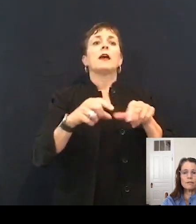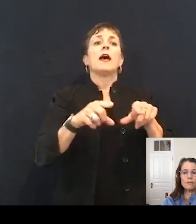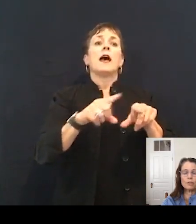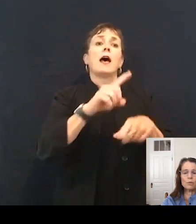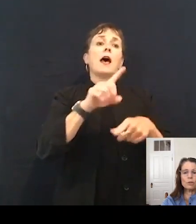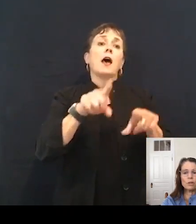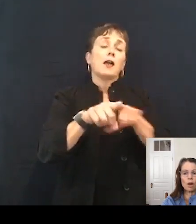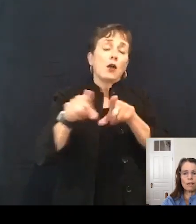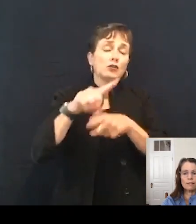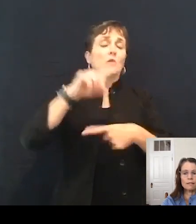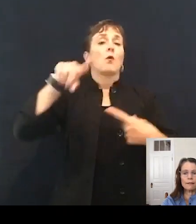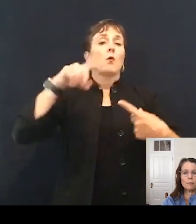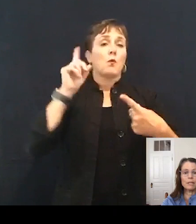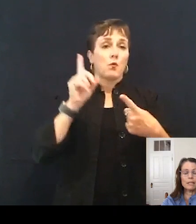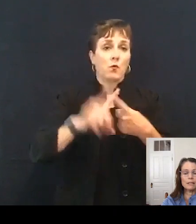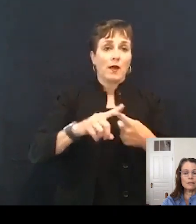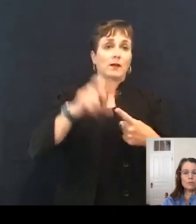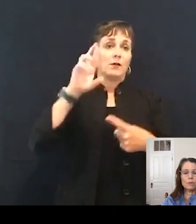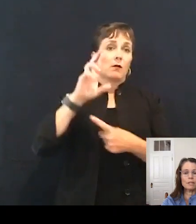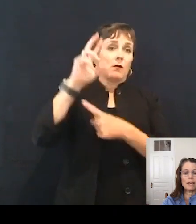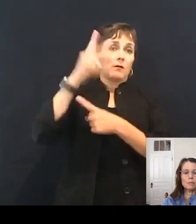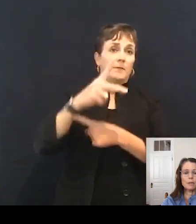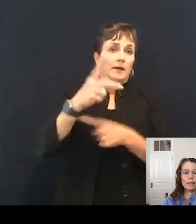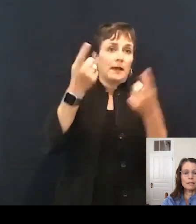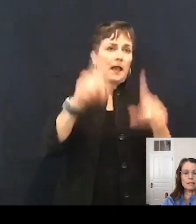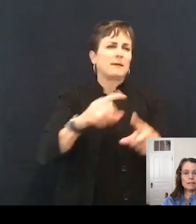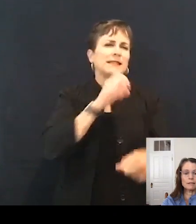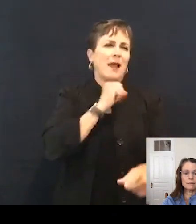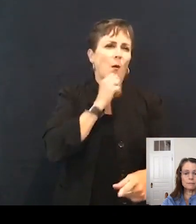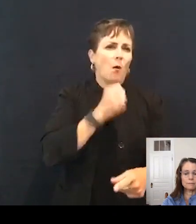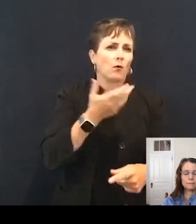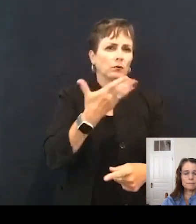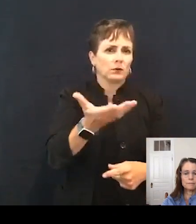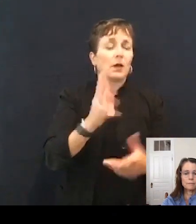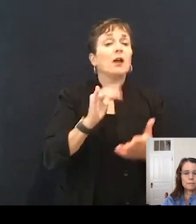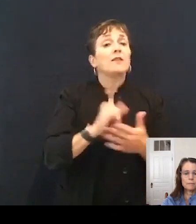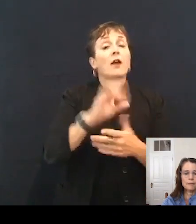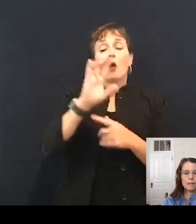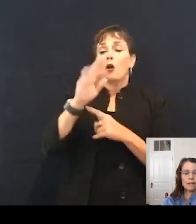visual loss that begins with night-blindness.